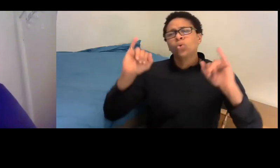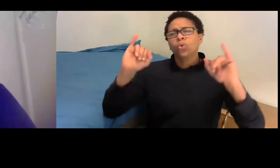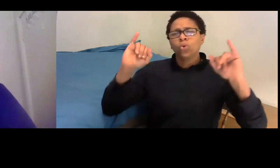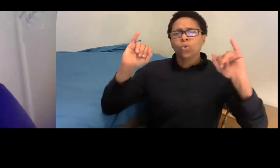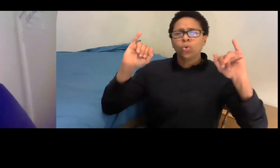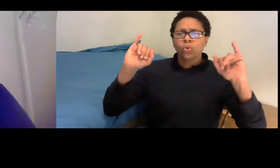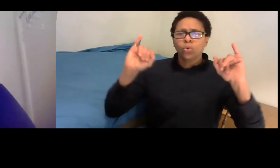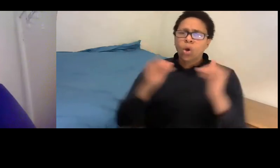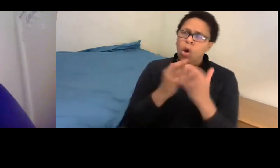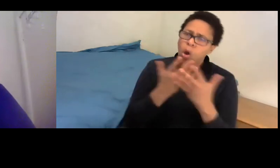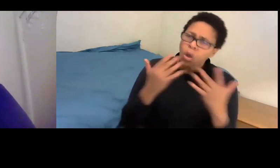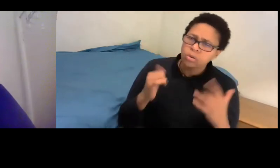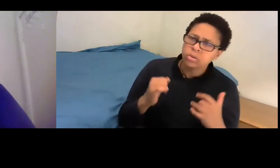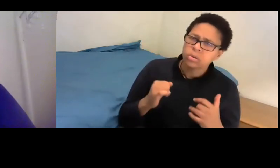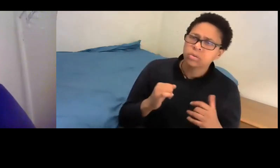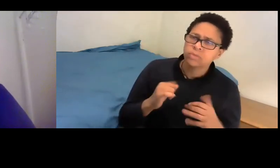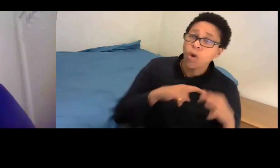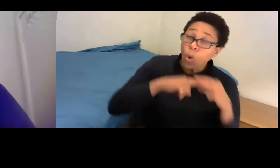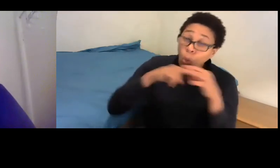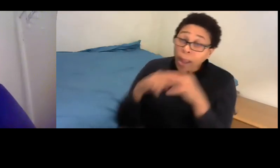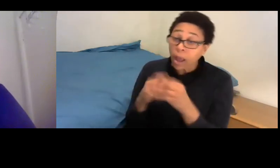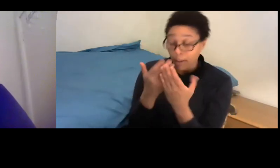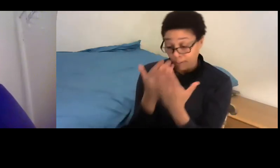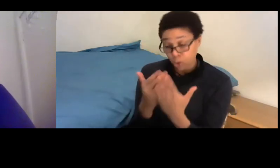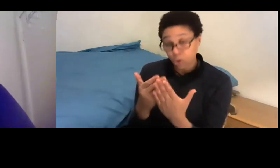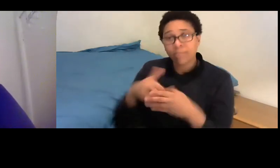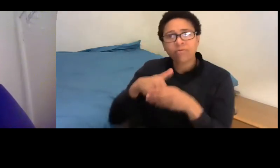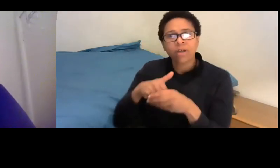queer Muslim friends were, of course, utterly traumatized by